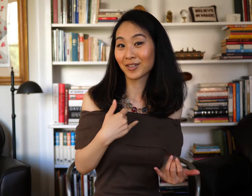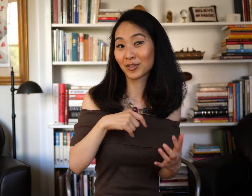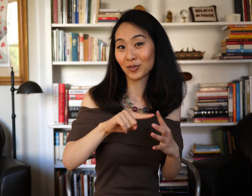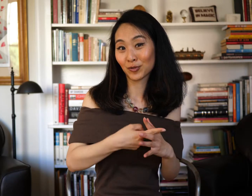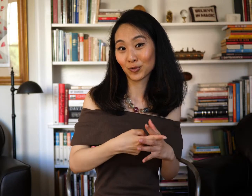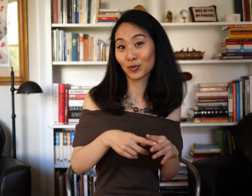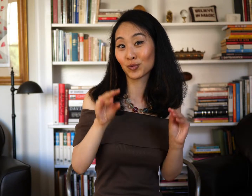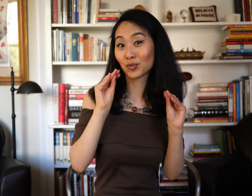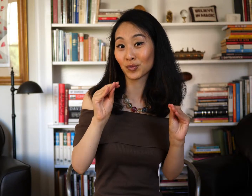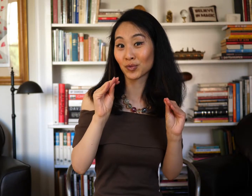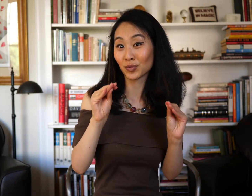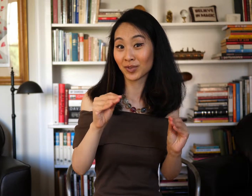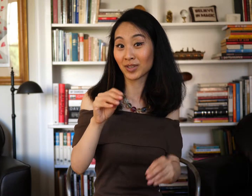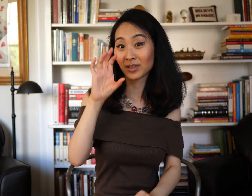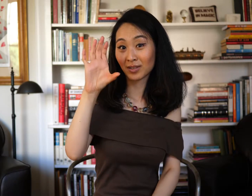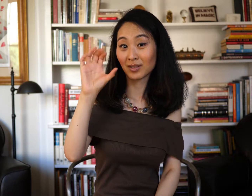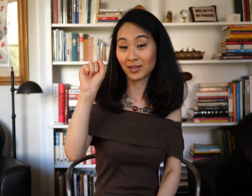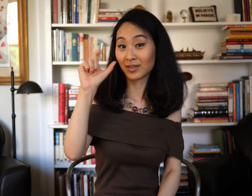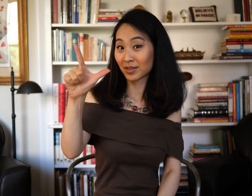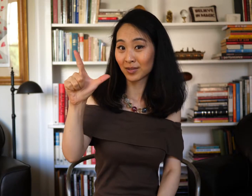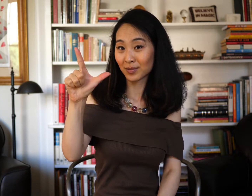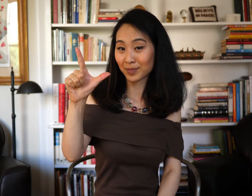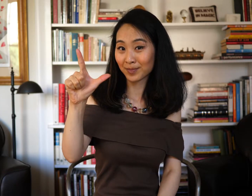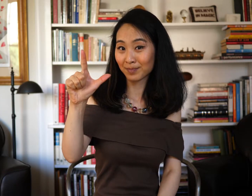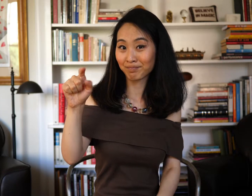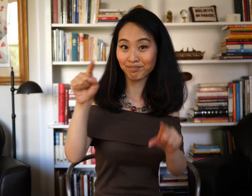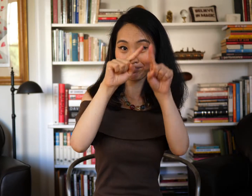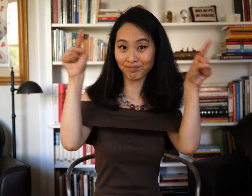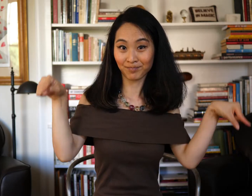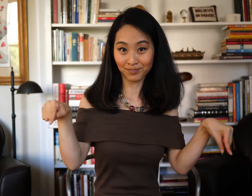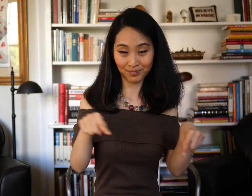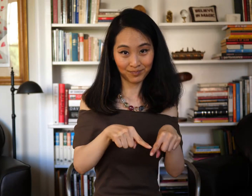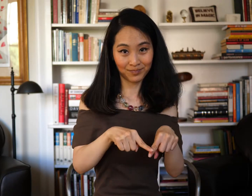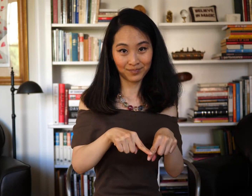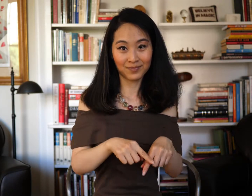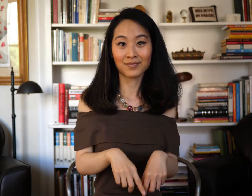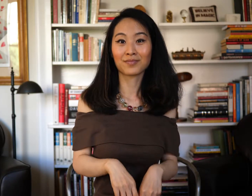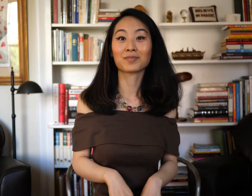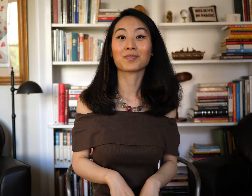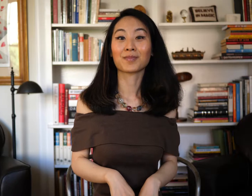Hence, I will only have a screen for CSL.